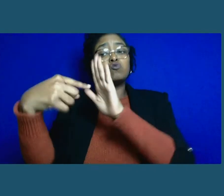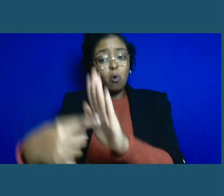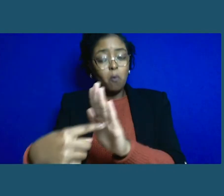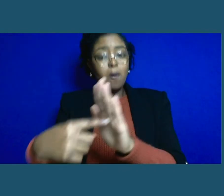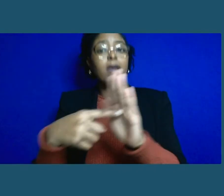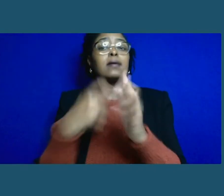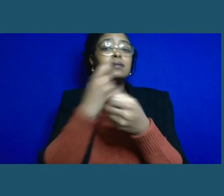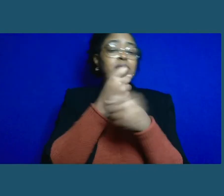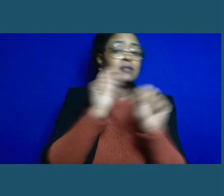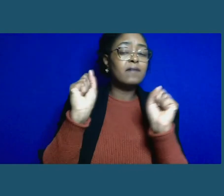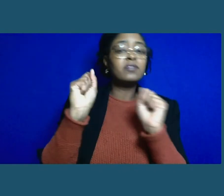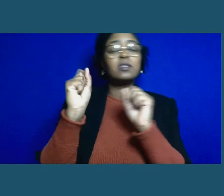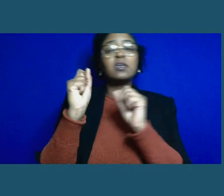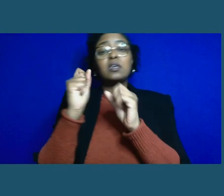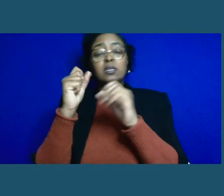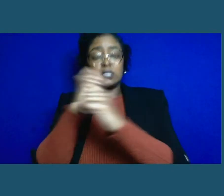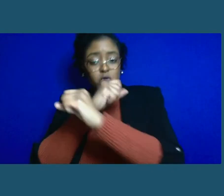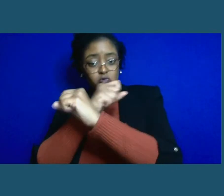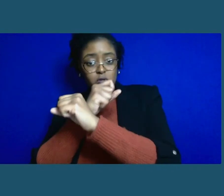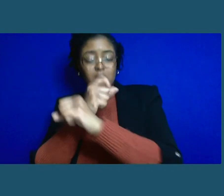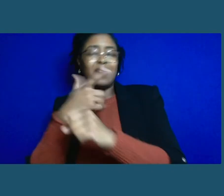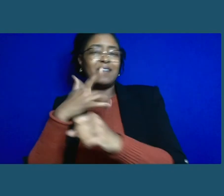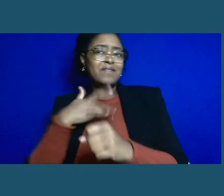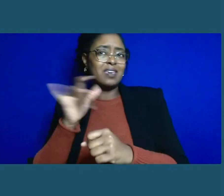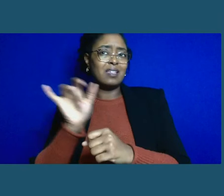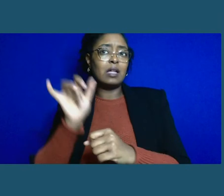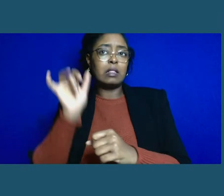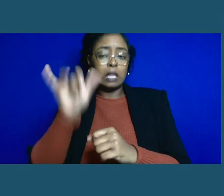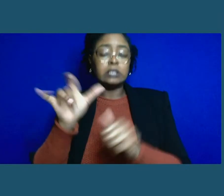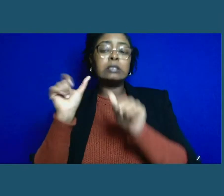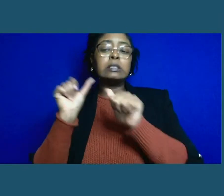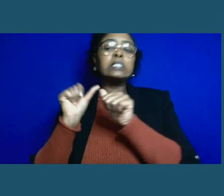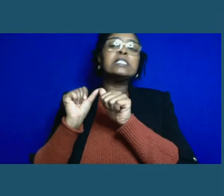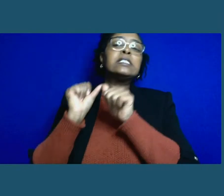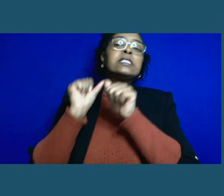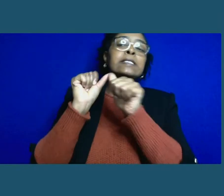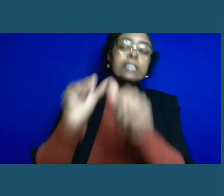we have done to, uh to communicate and address safety